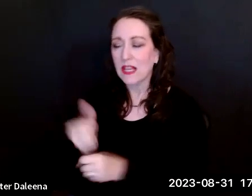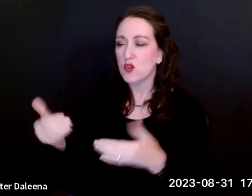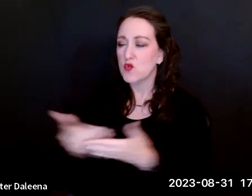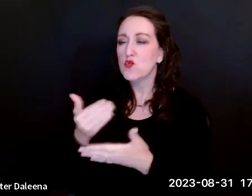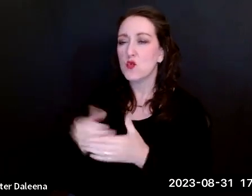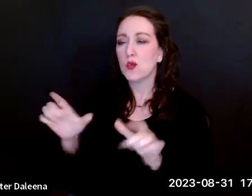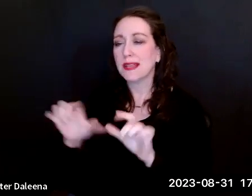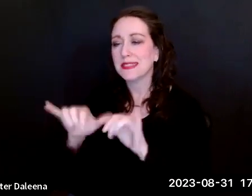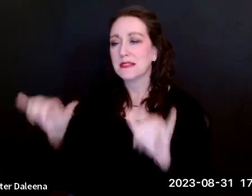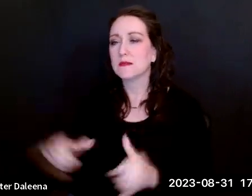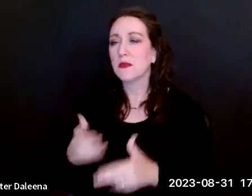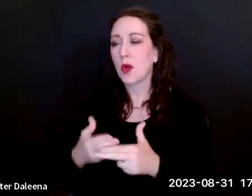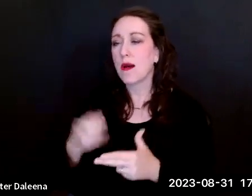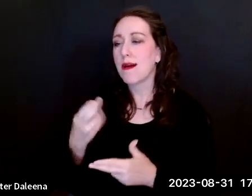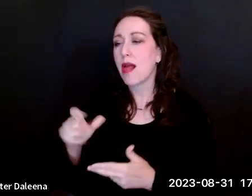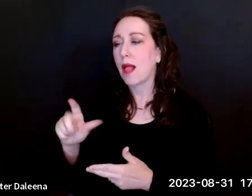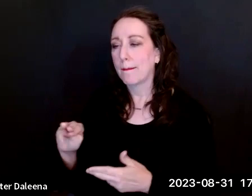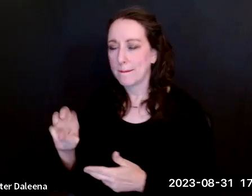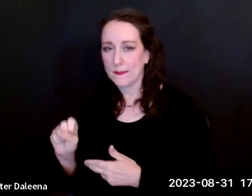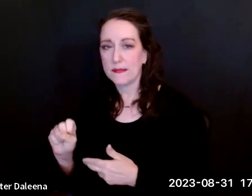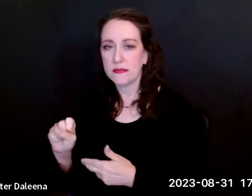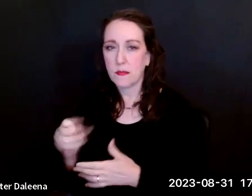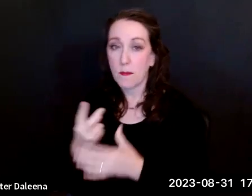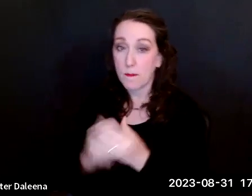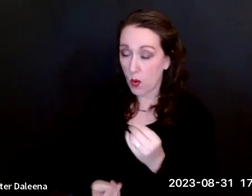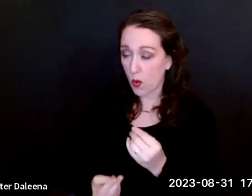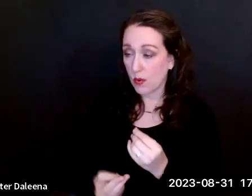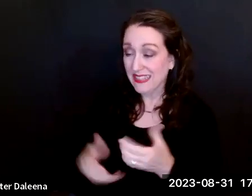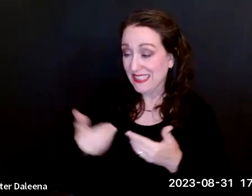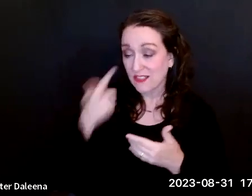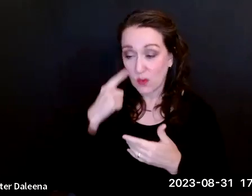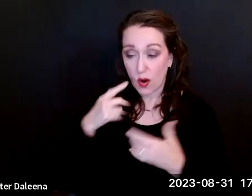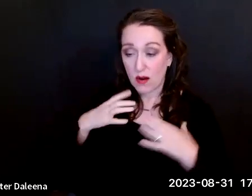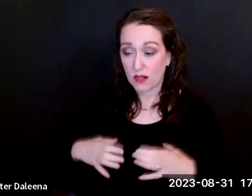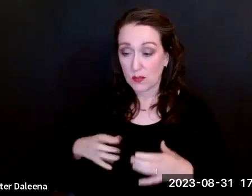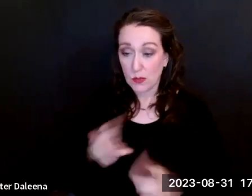system known as Helms that will both make it easier for customers to apply and also